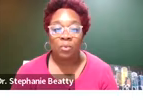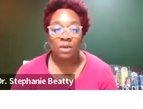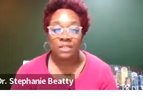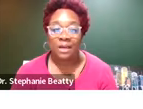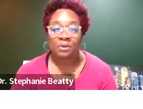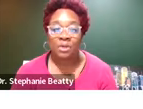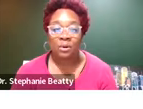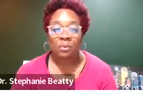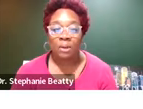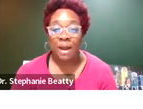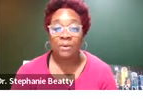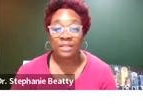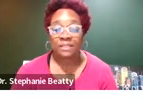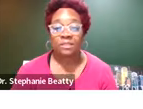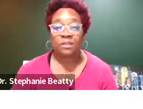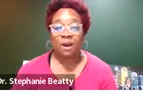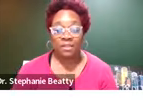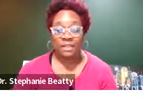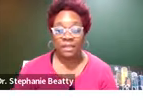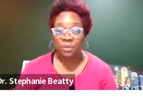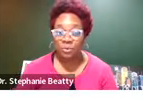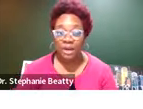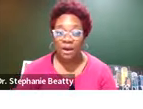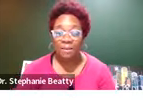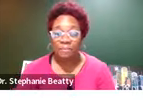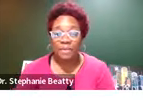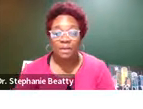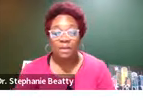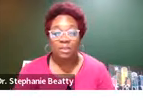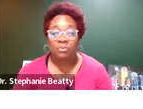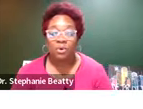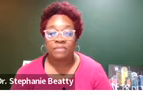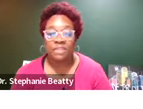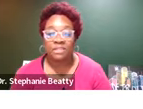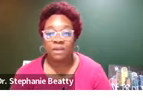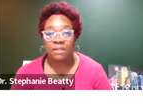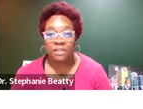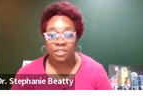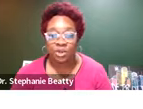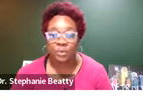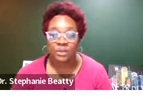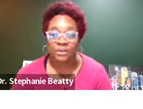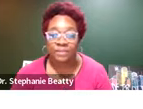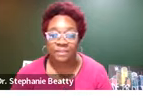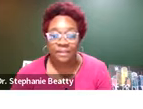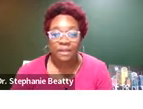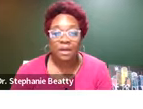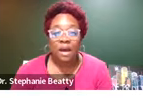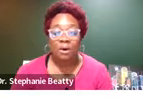We want to let you know about ECRT and who we are, the role of the ECRT interpreters,